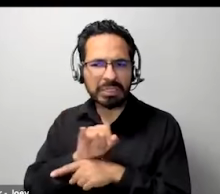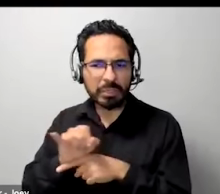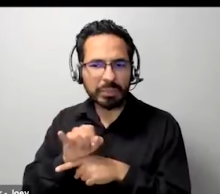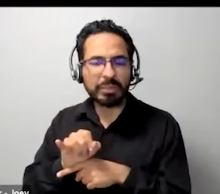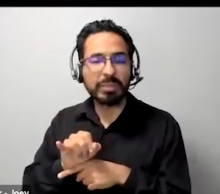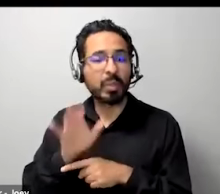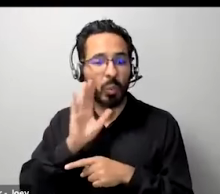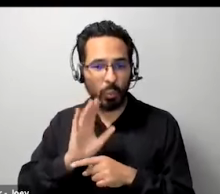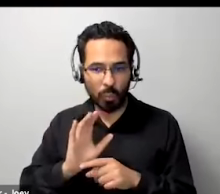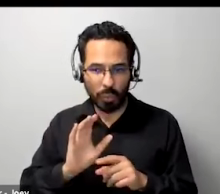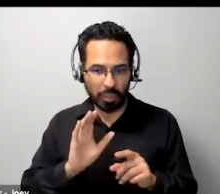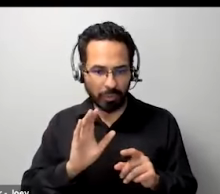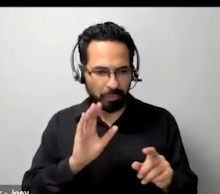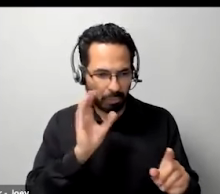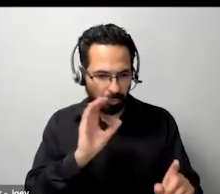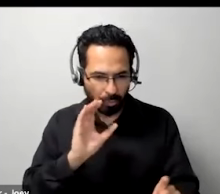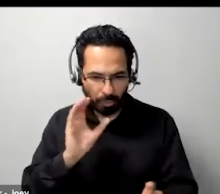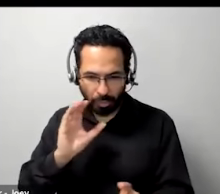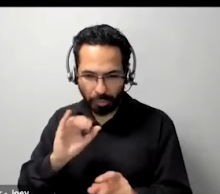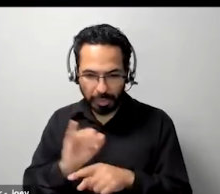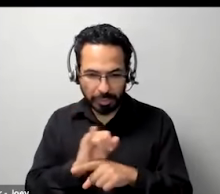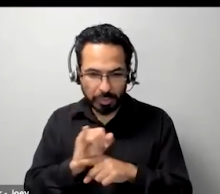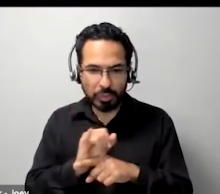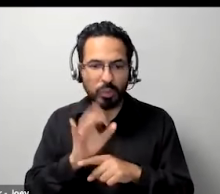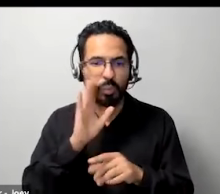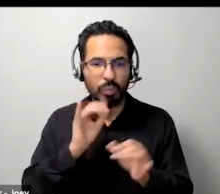and we interview that intern to bring them in.